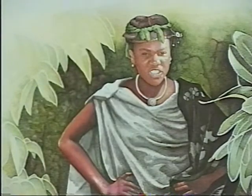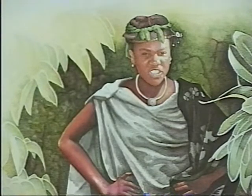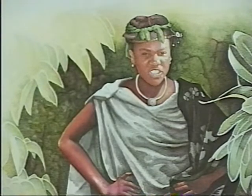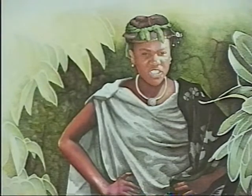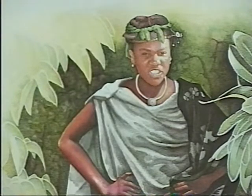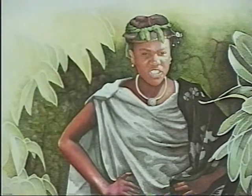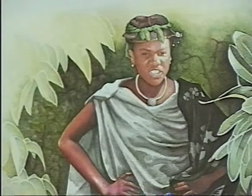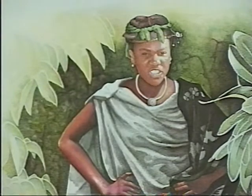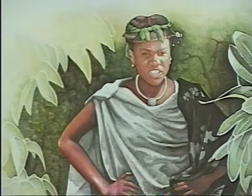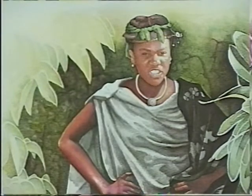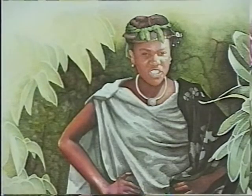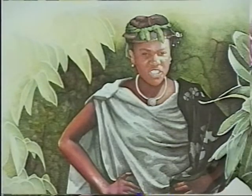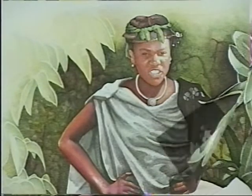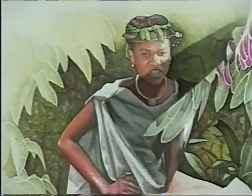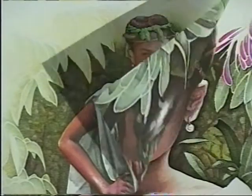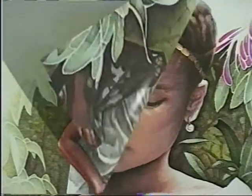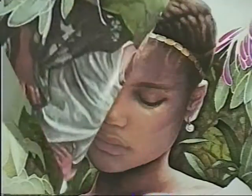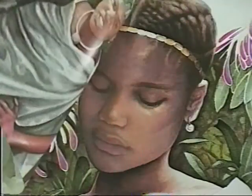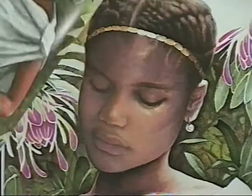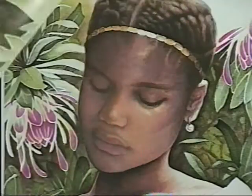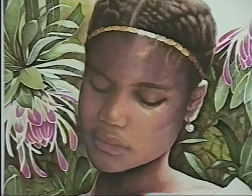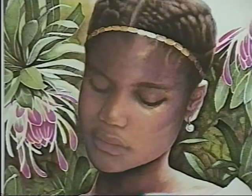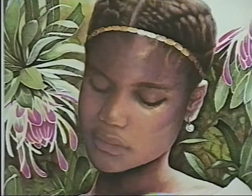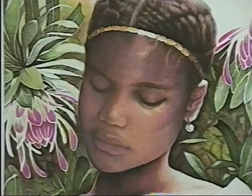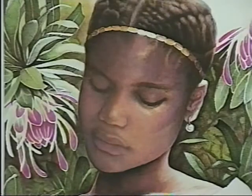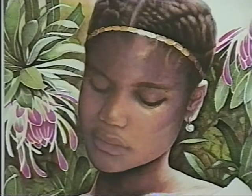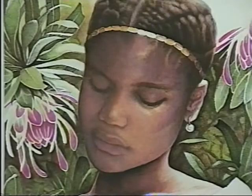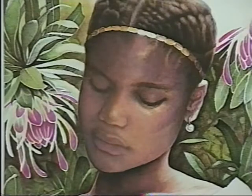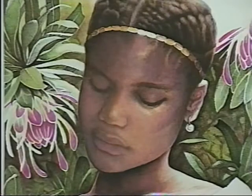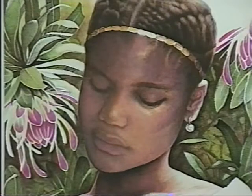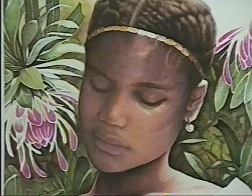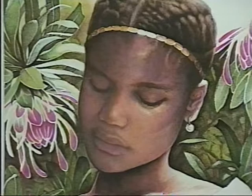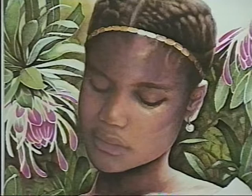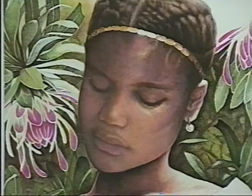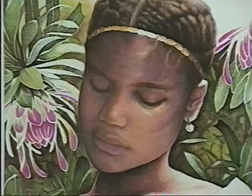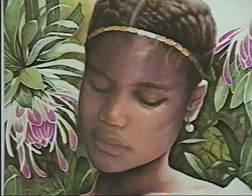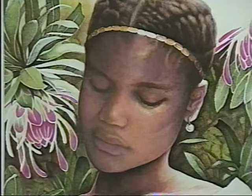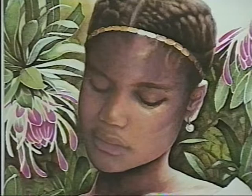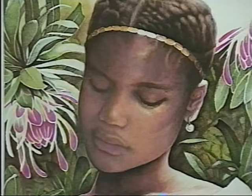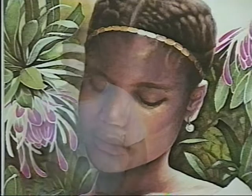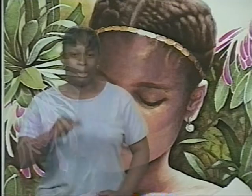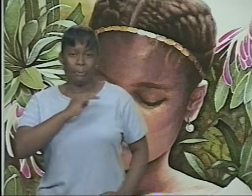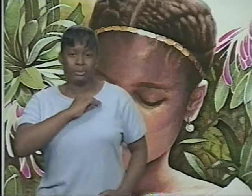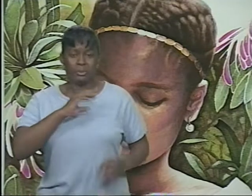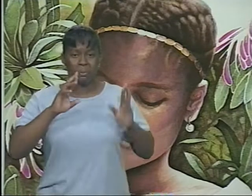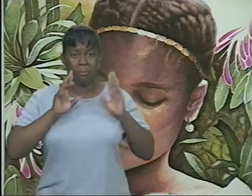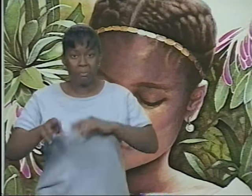But why do you say such things? You are clever and strong and beautiful. Why are you so unhappy?"